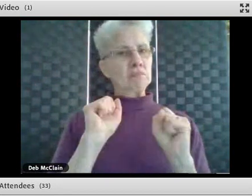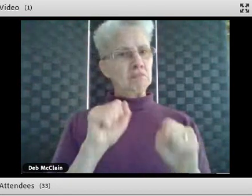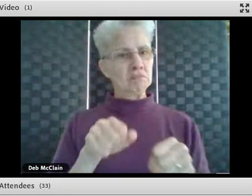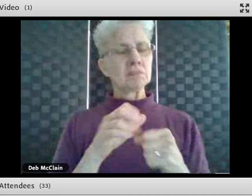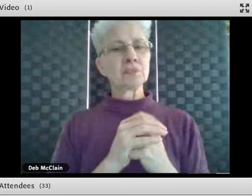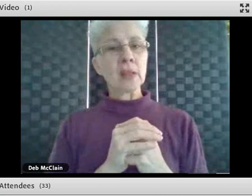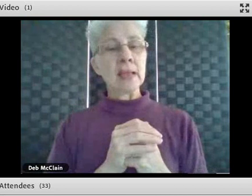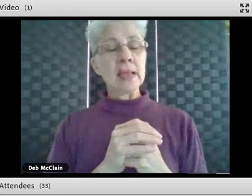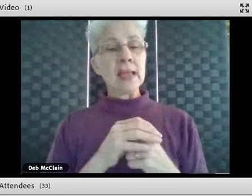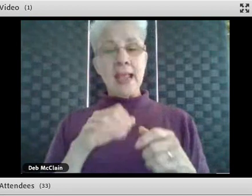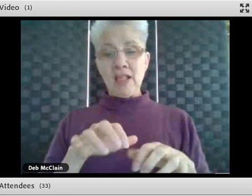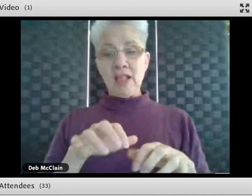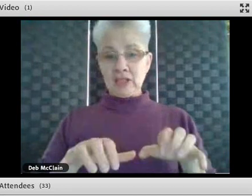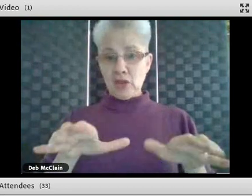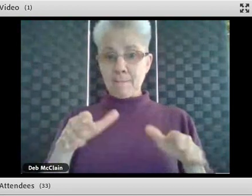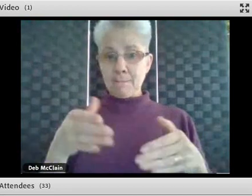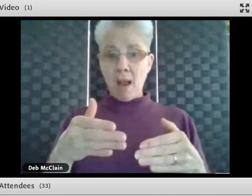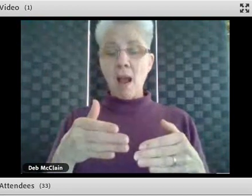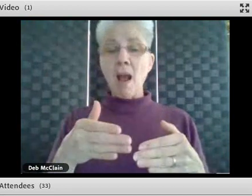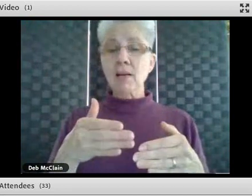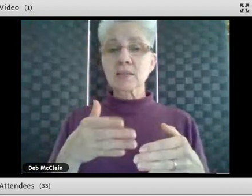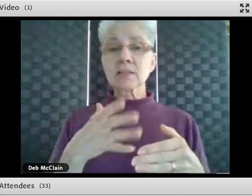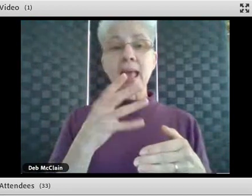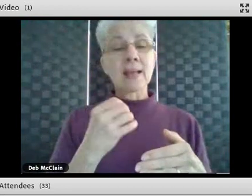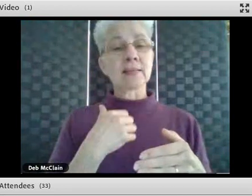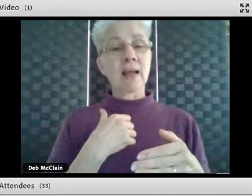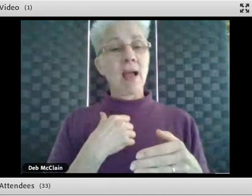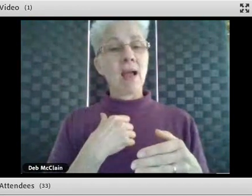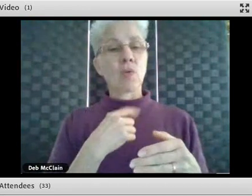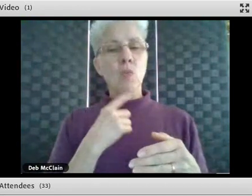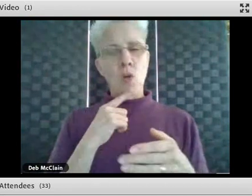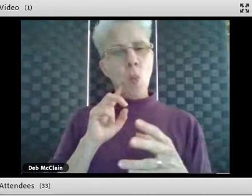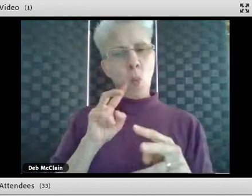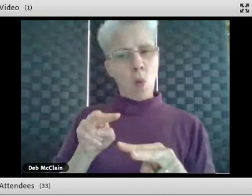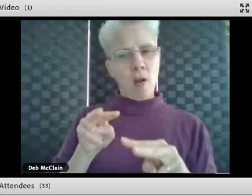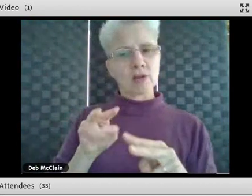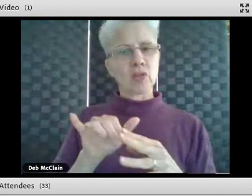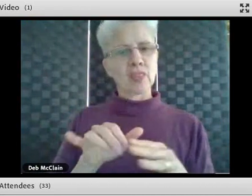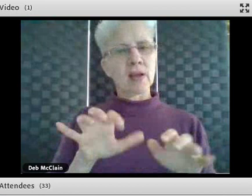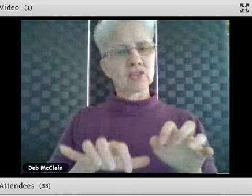in that chat box, preferably. And I'll kind of monitor that as we move along.